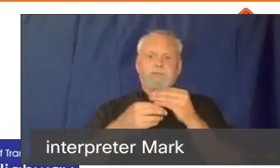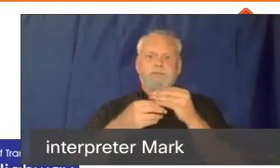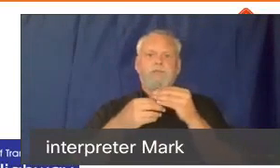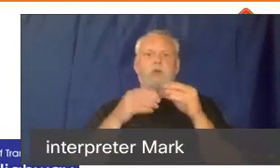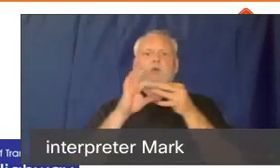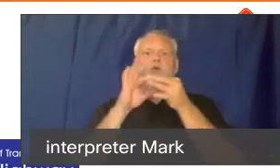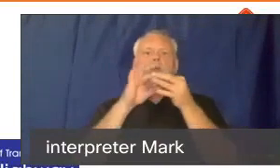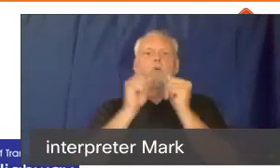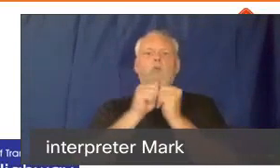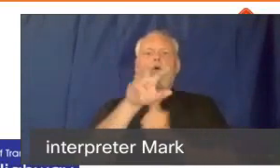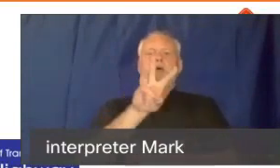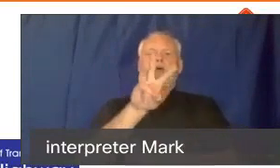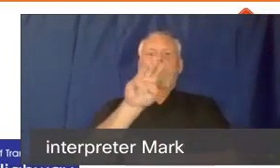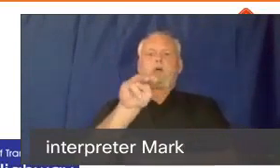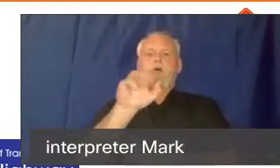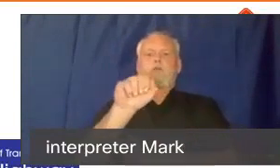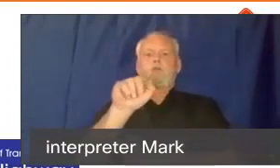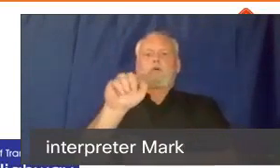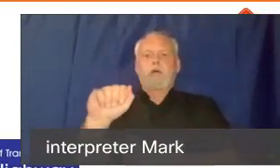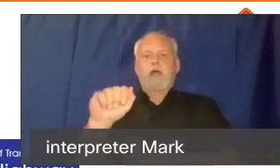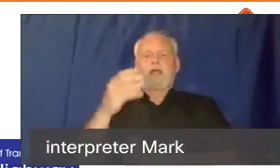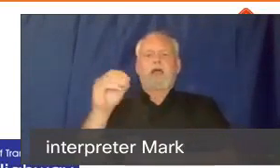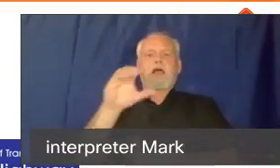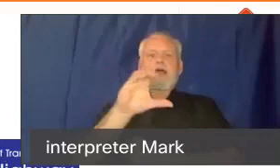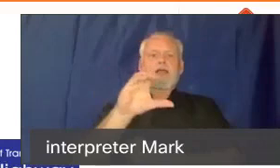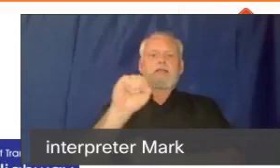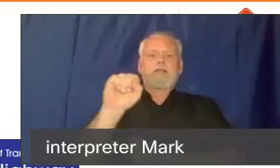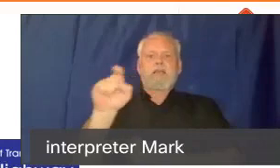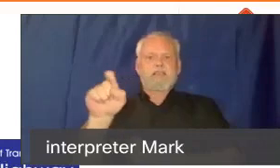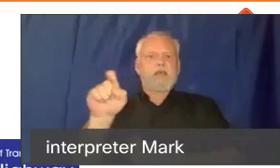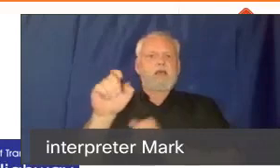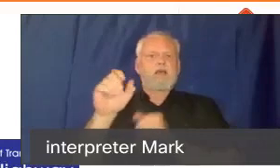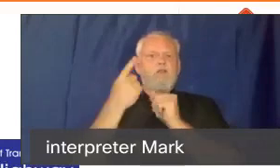And on the that retaining wall that I mentioned during the presentation.